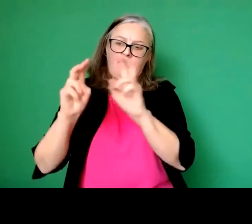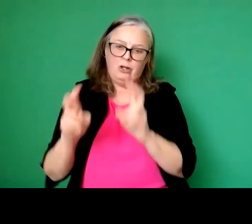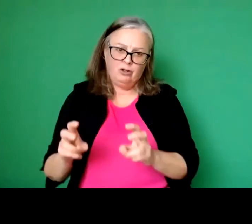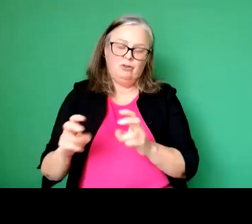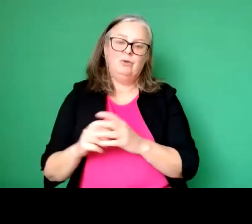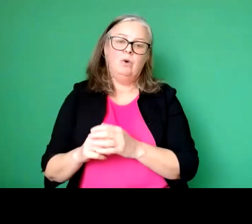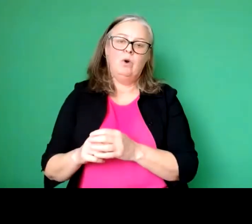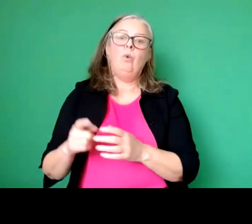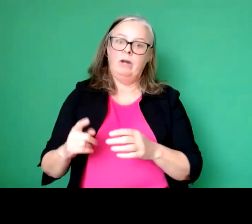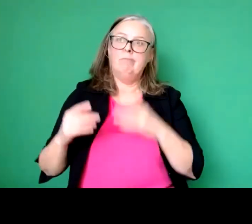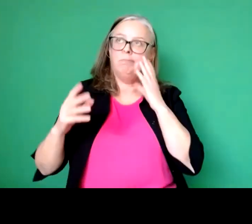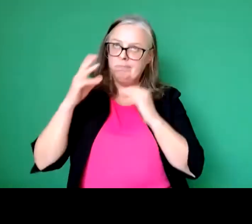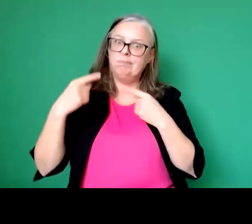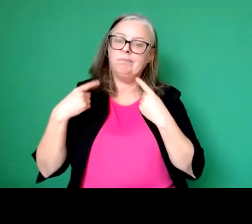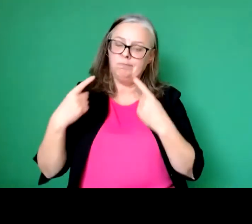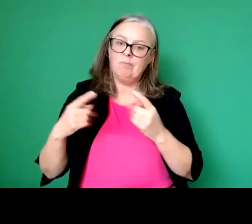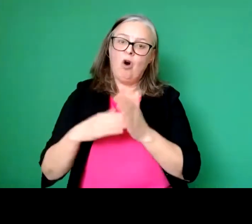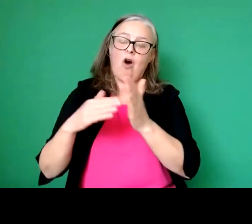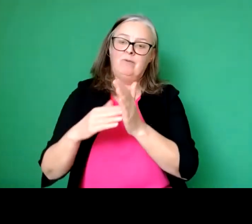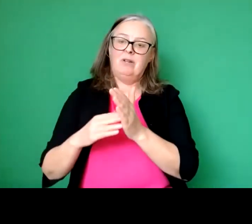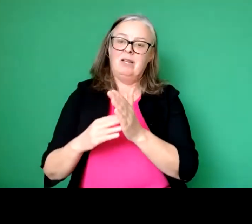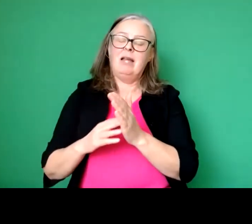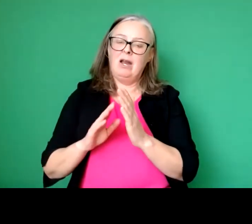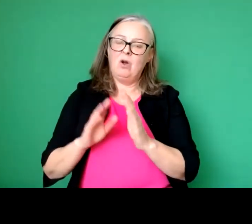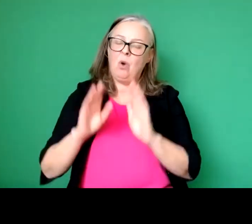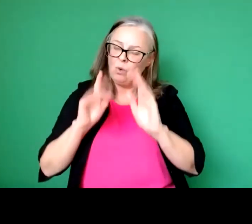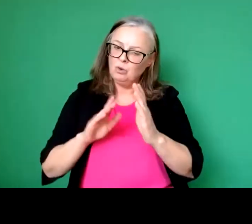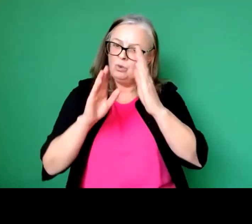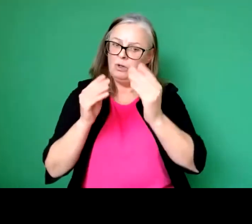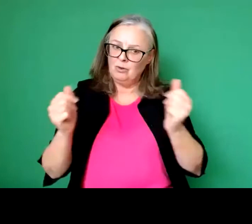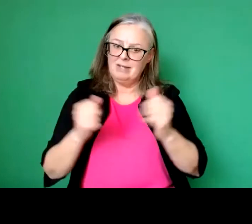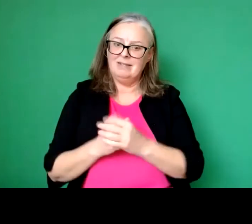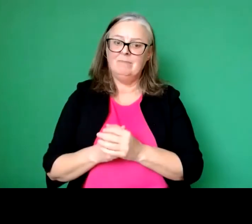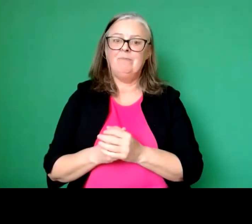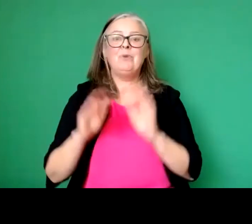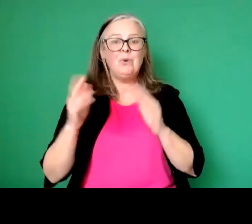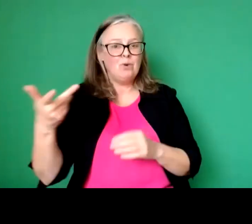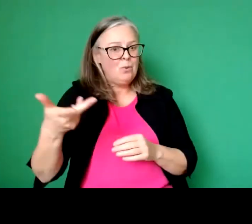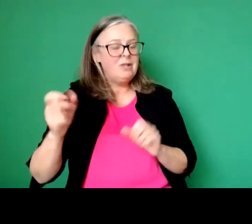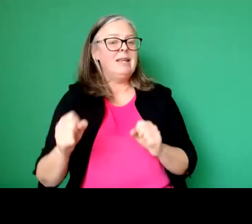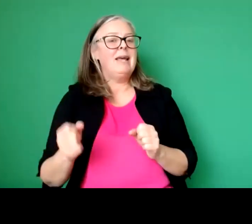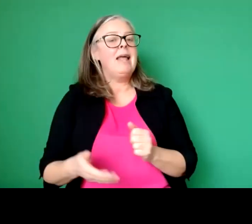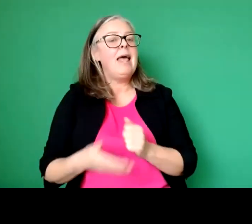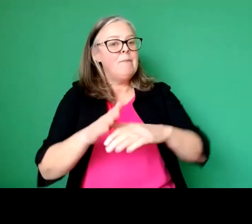and uh hopefully hopefully we will also be able to provide some helpful advice and guidance